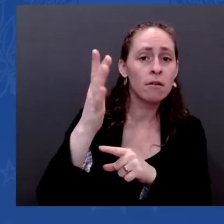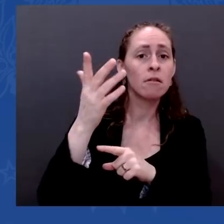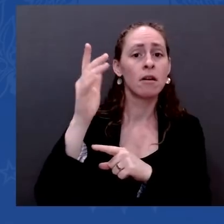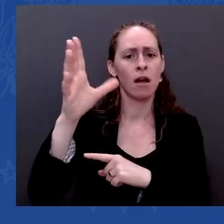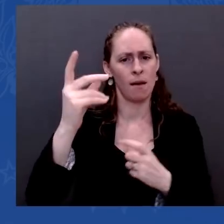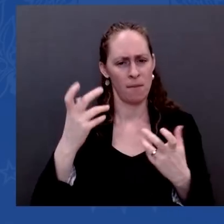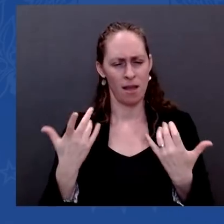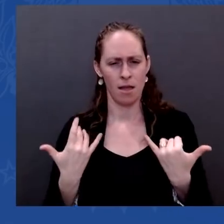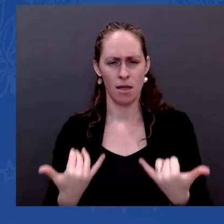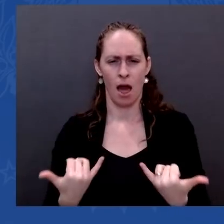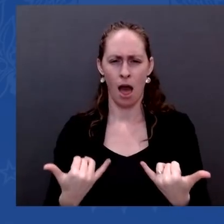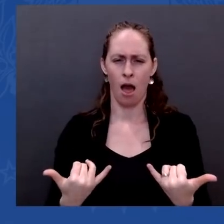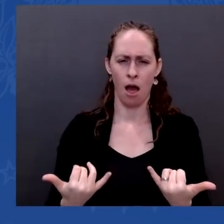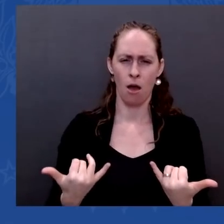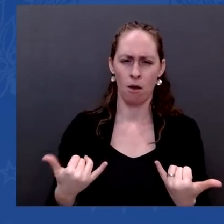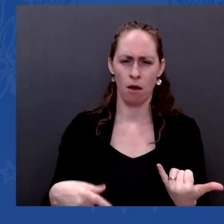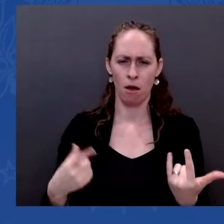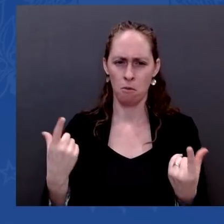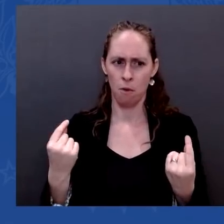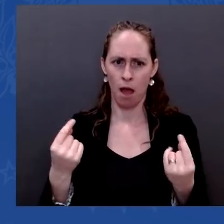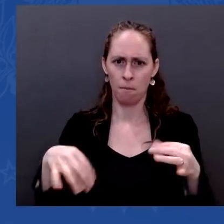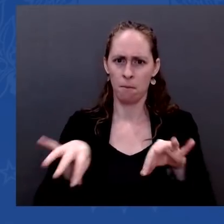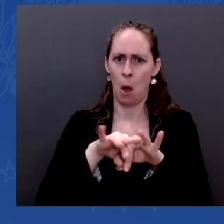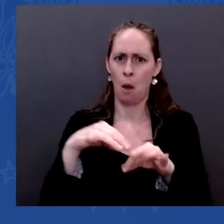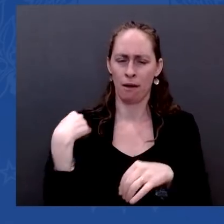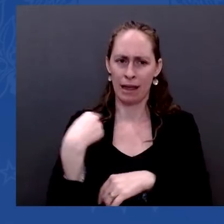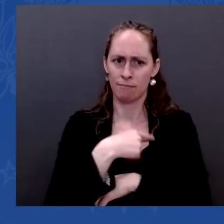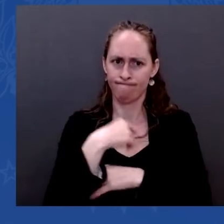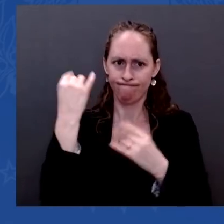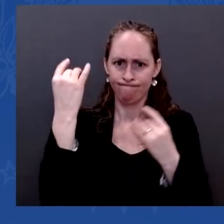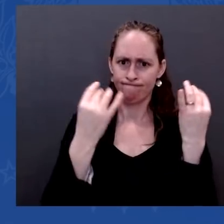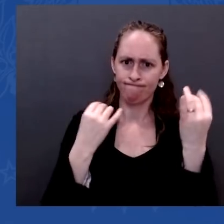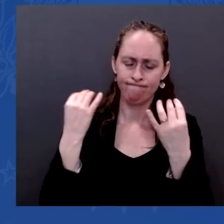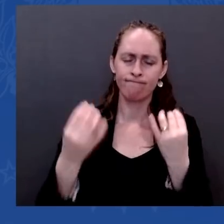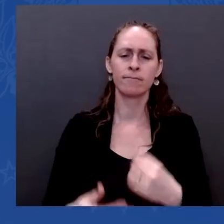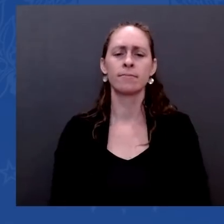On behalf of NATO, we are the country in continental Europe